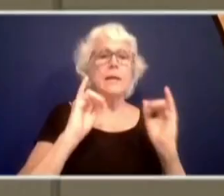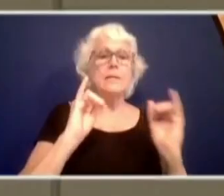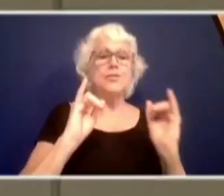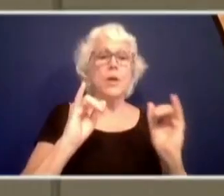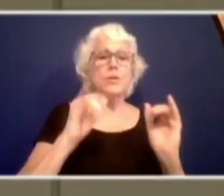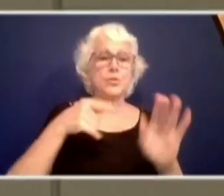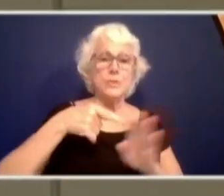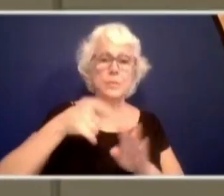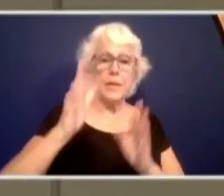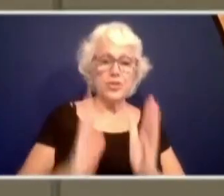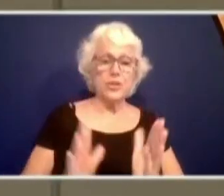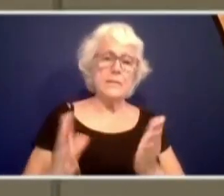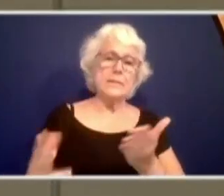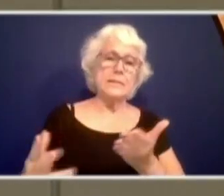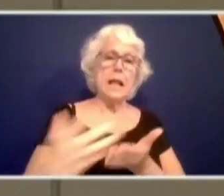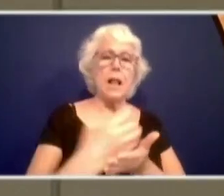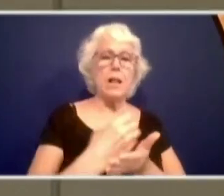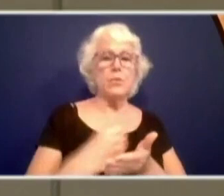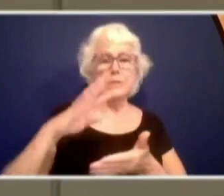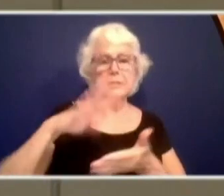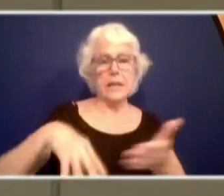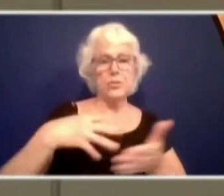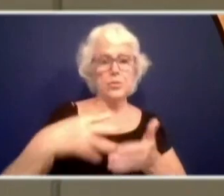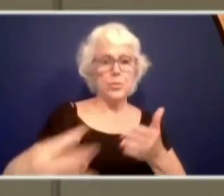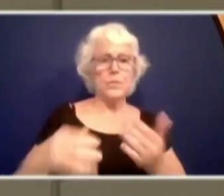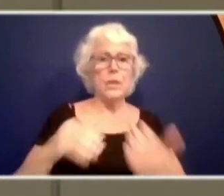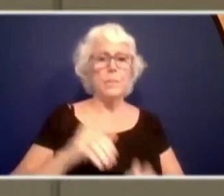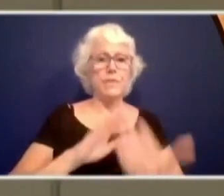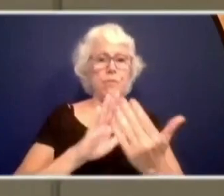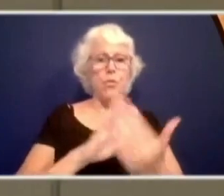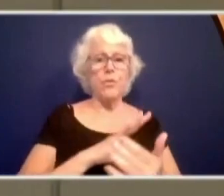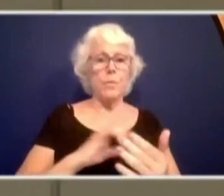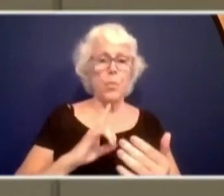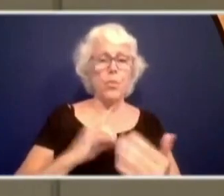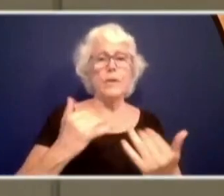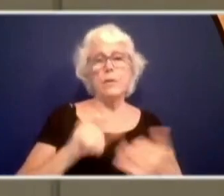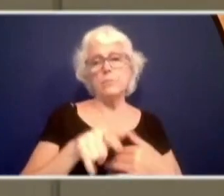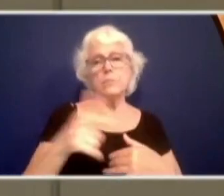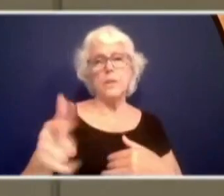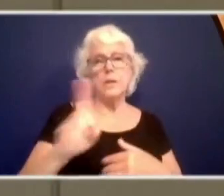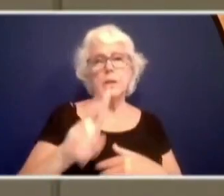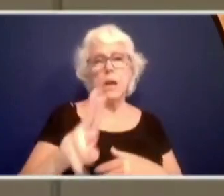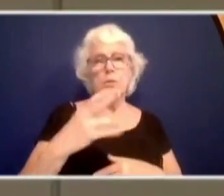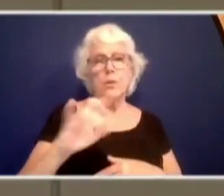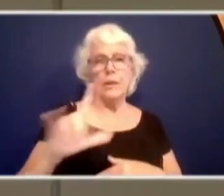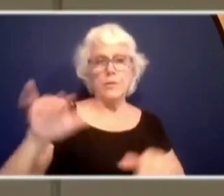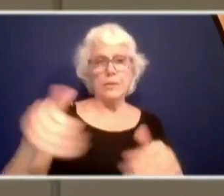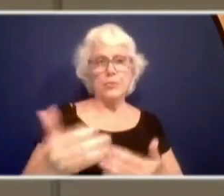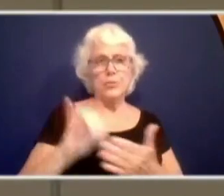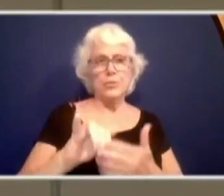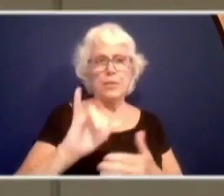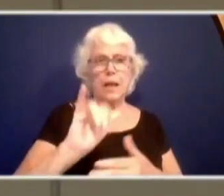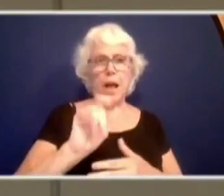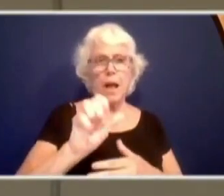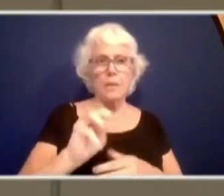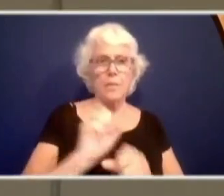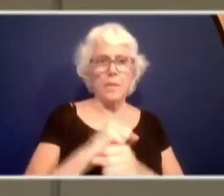specialist salary schedules. Before the board acts, I turned to Doctor Hill to introduce this item and make a recommendation. Thank you,